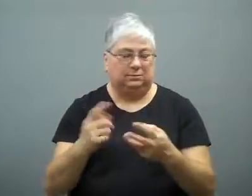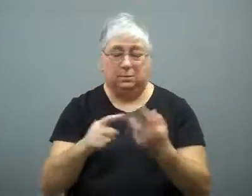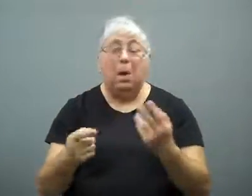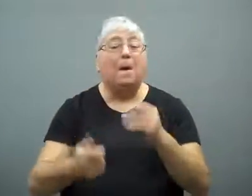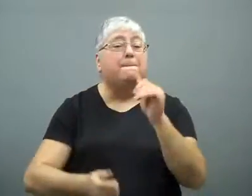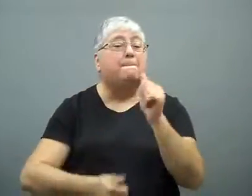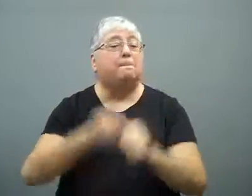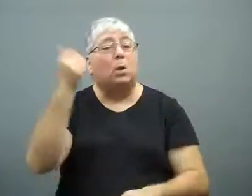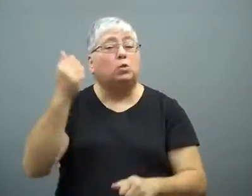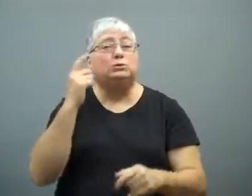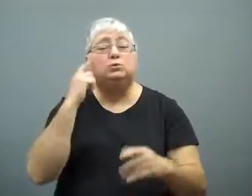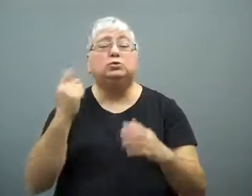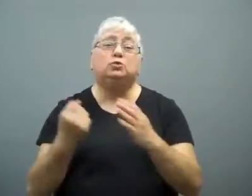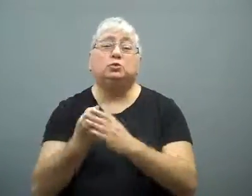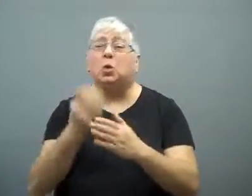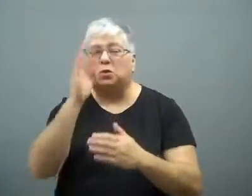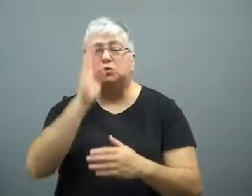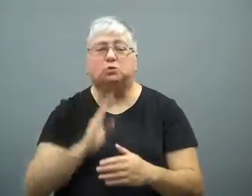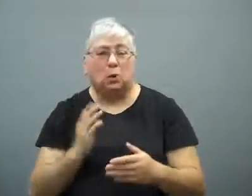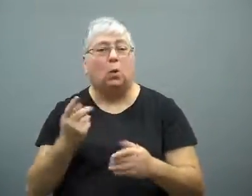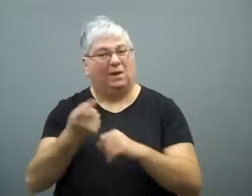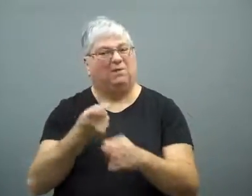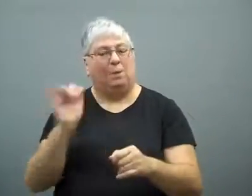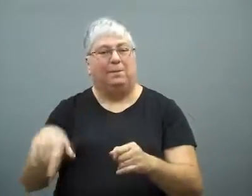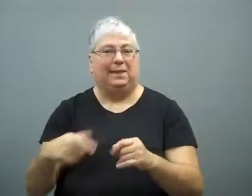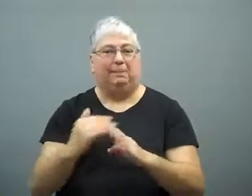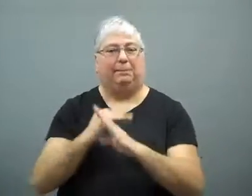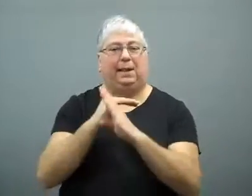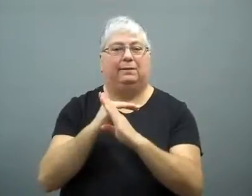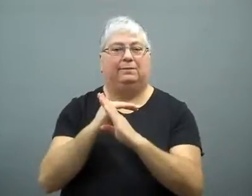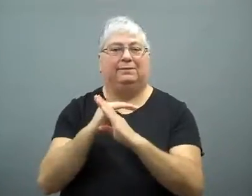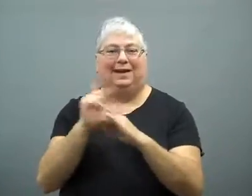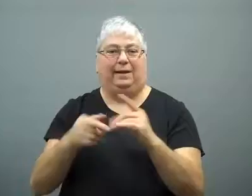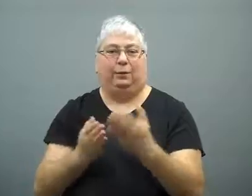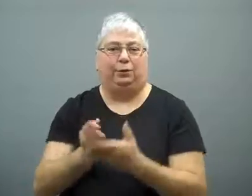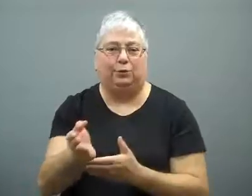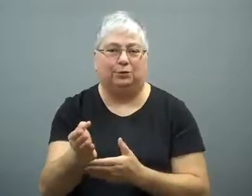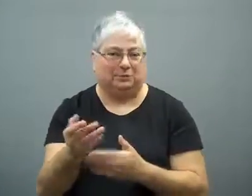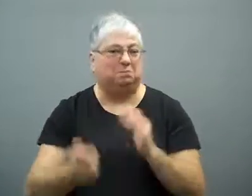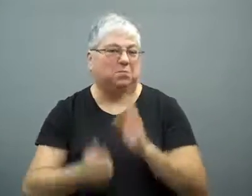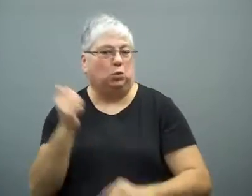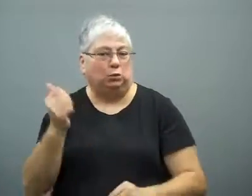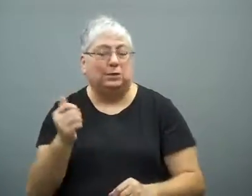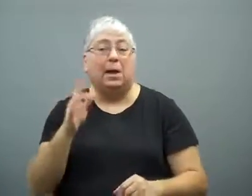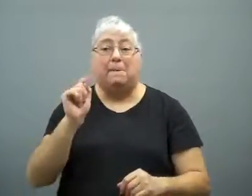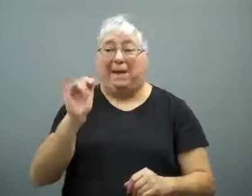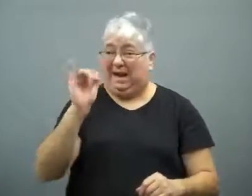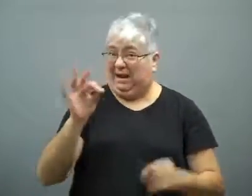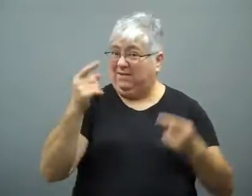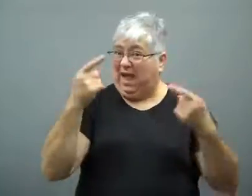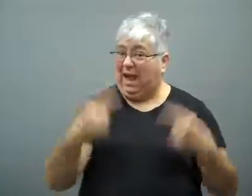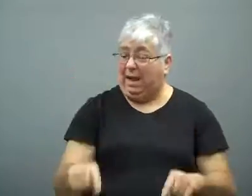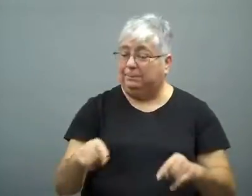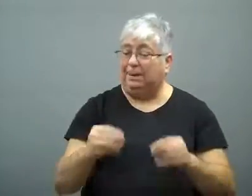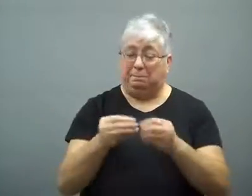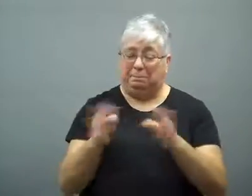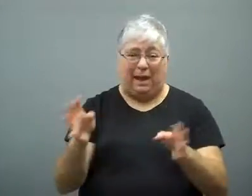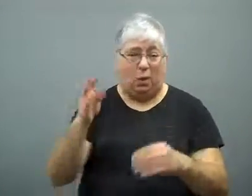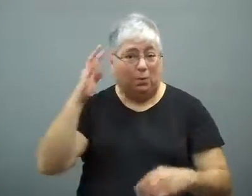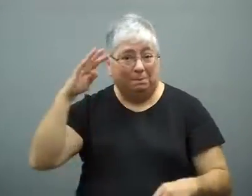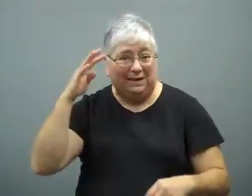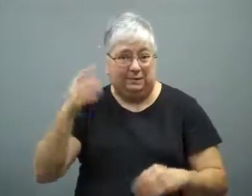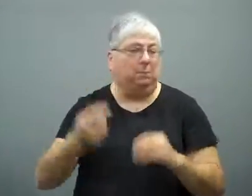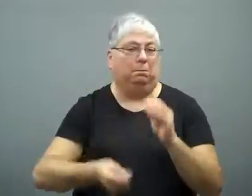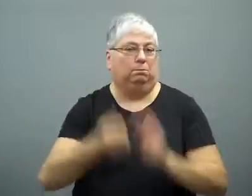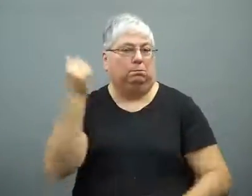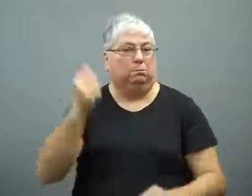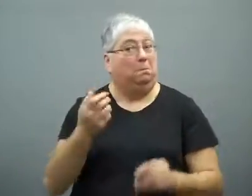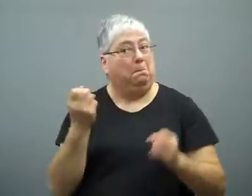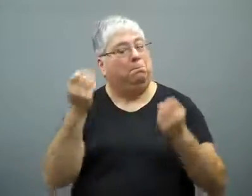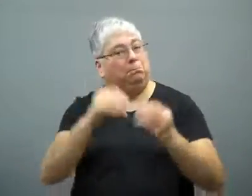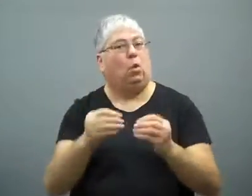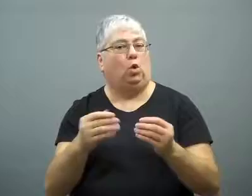The majority of strokes are caused by blockages.